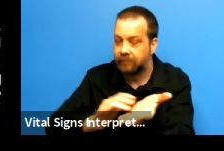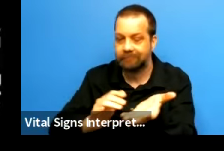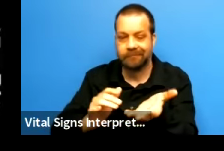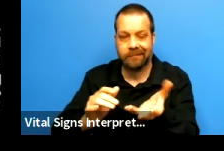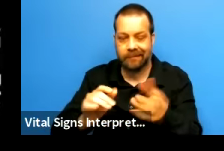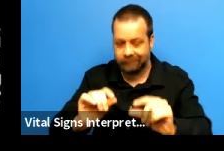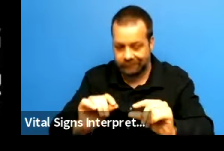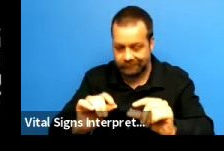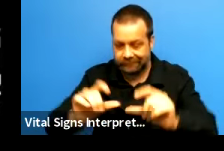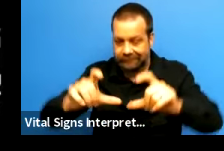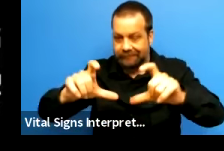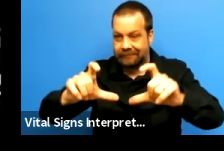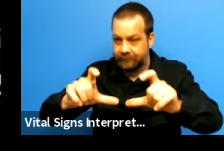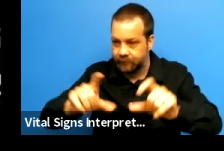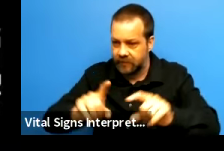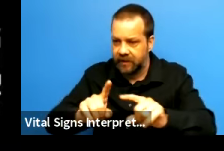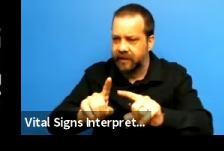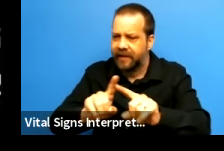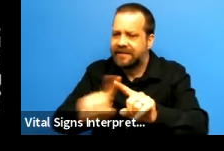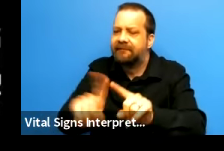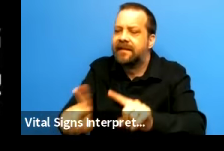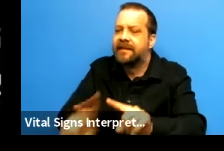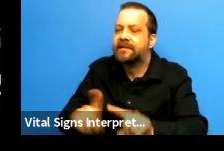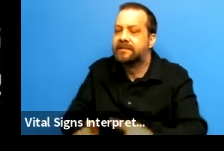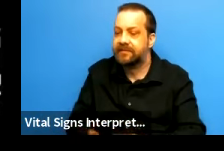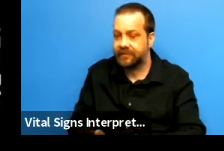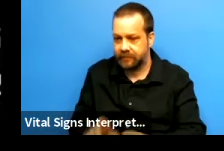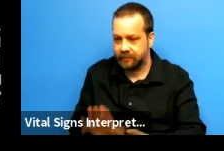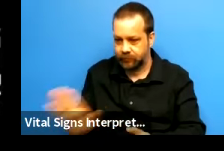There are many ways the information can be provided.